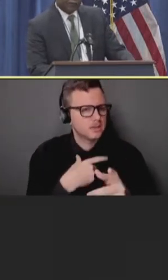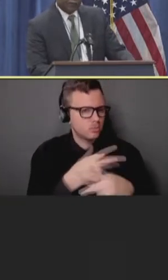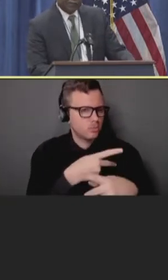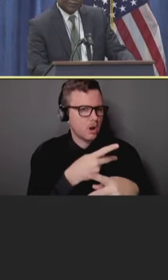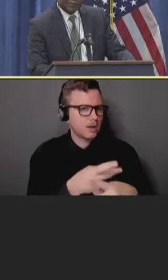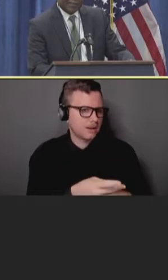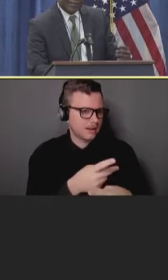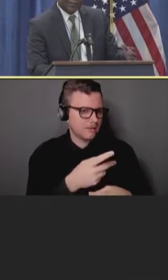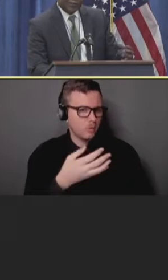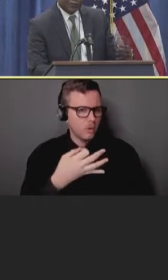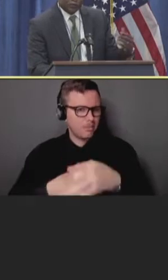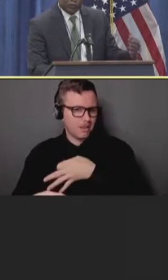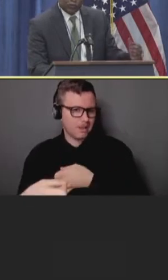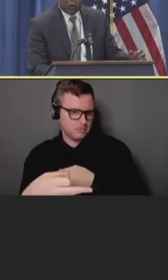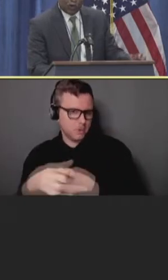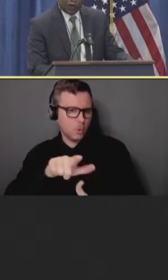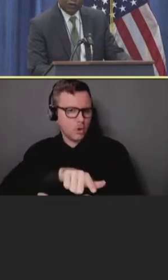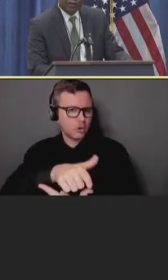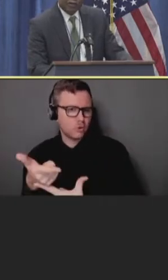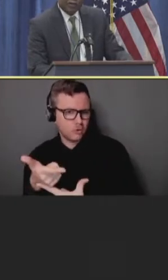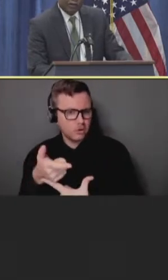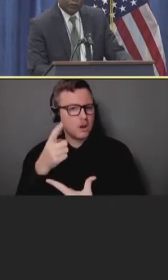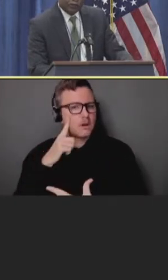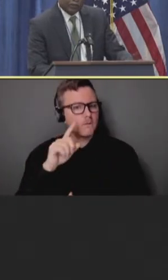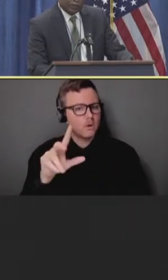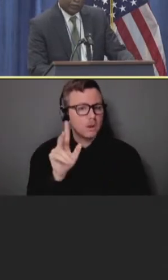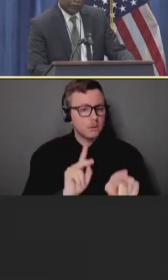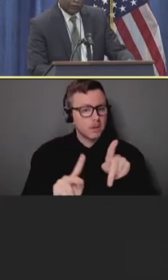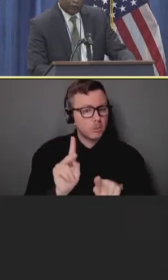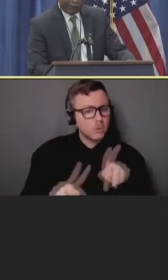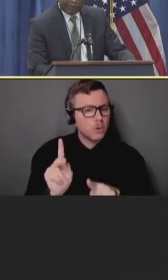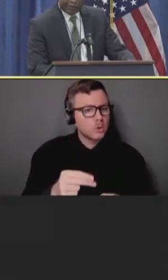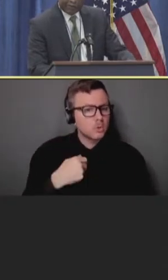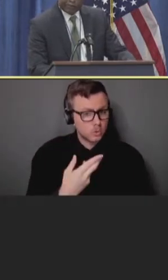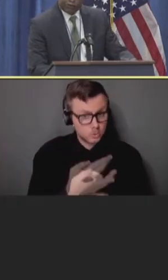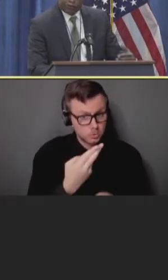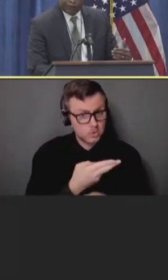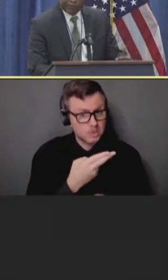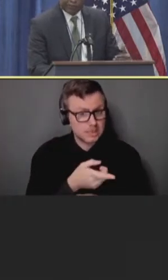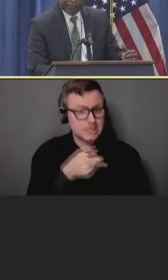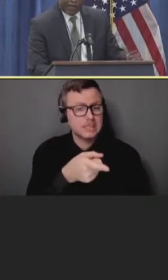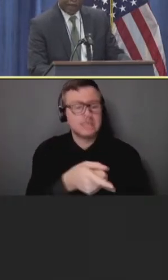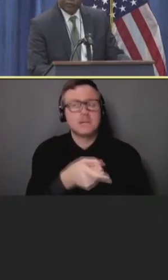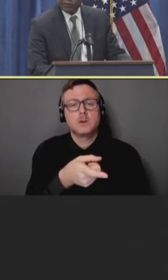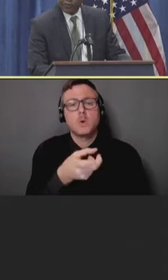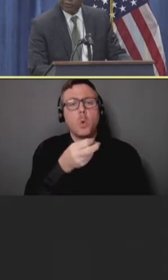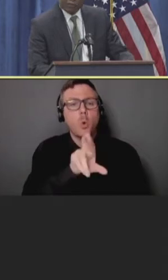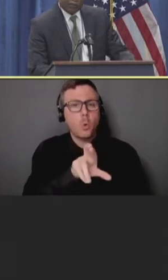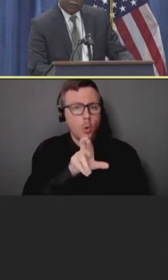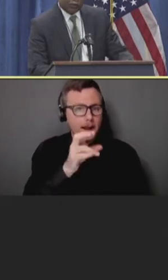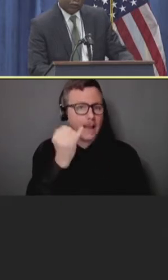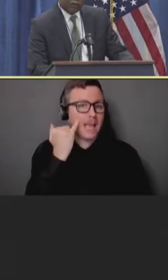is that the individuals who are utilizing this or if this is an option that whoever